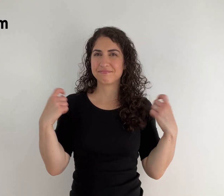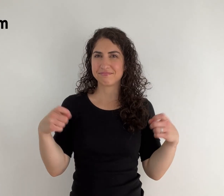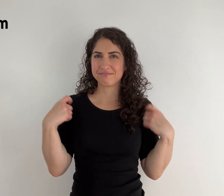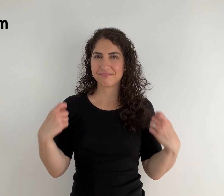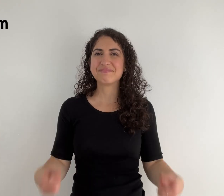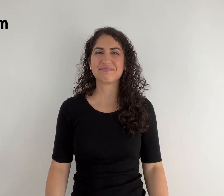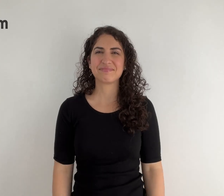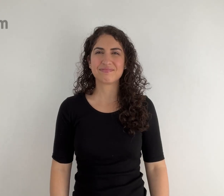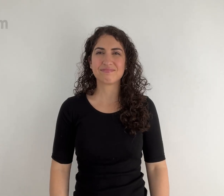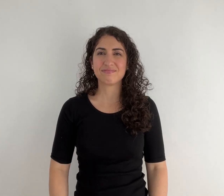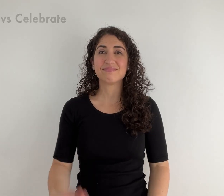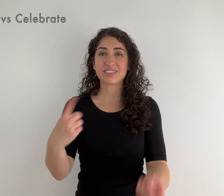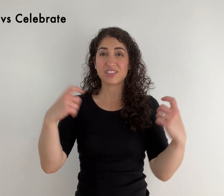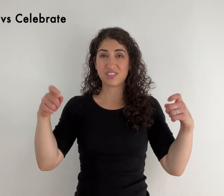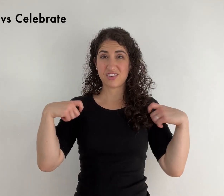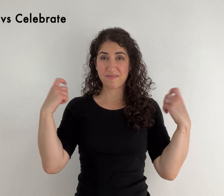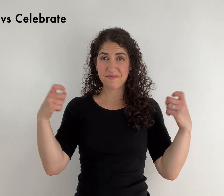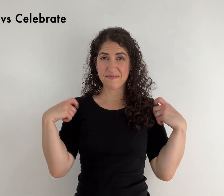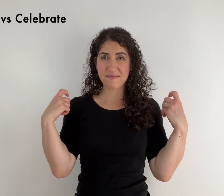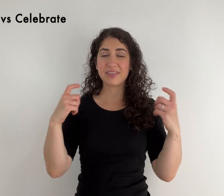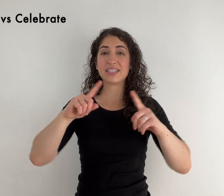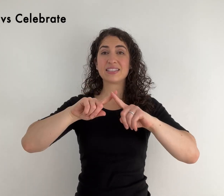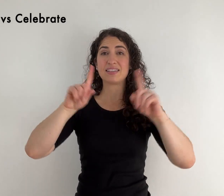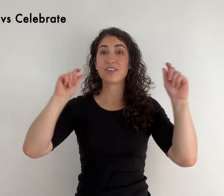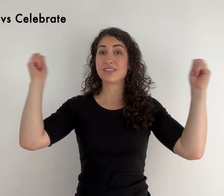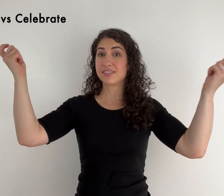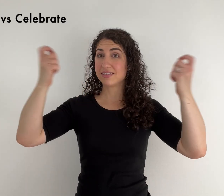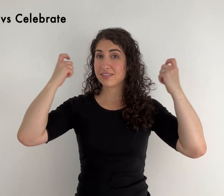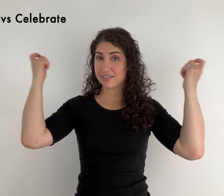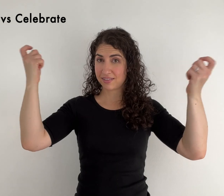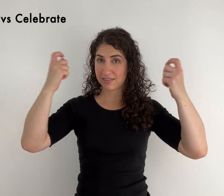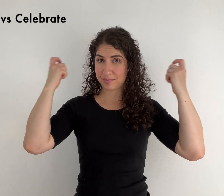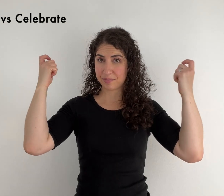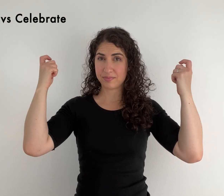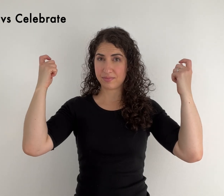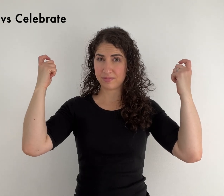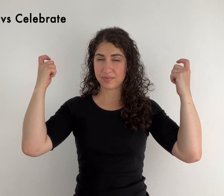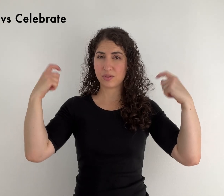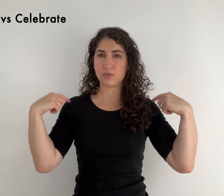GYM The sign GYM is different from CELEBRATE.